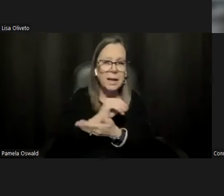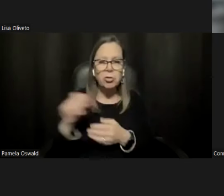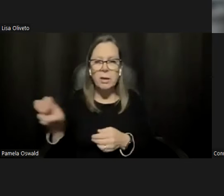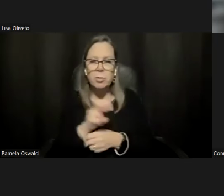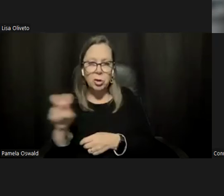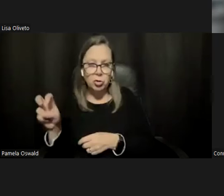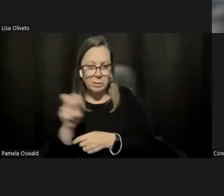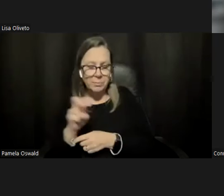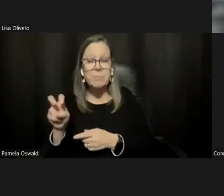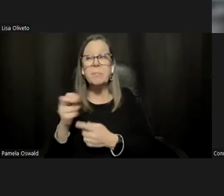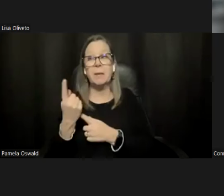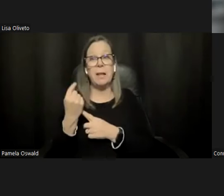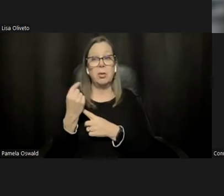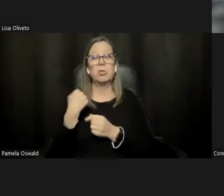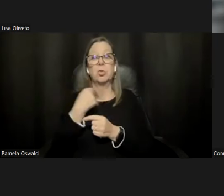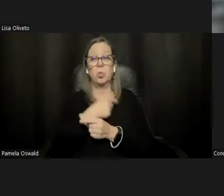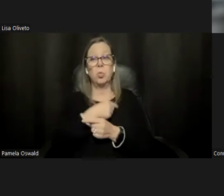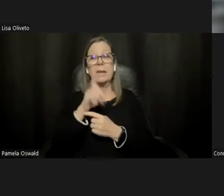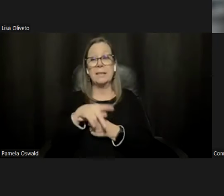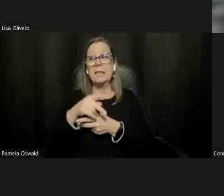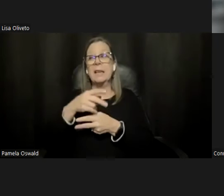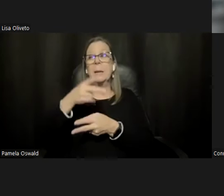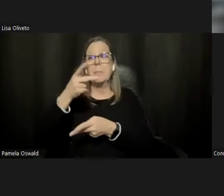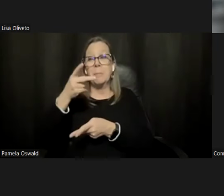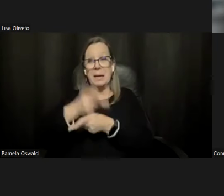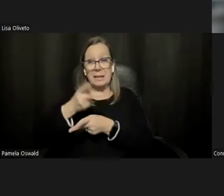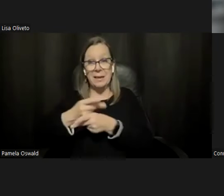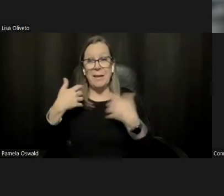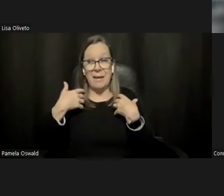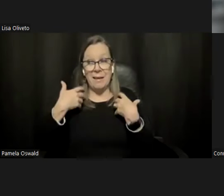Last year, we did maintaining health and medical and the year before that, communication.